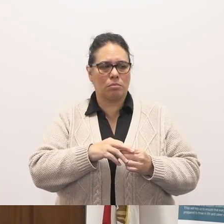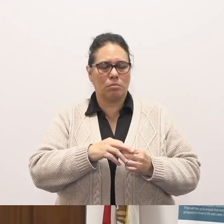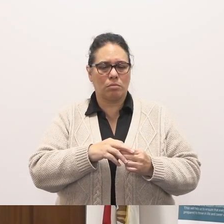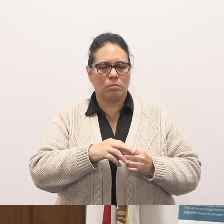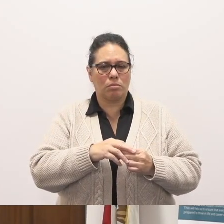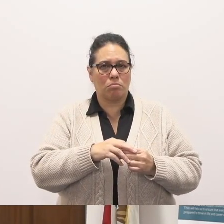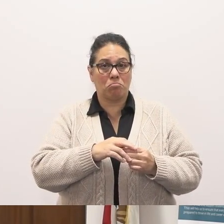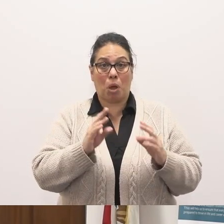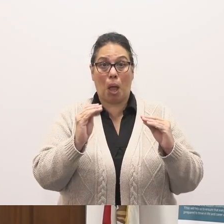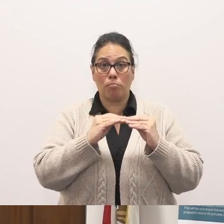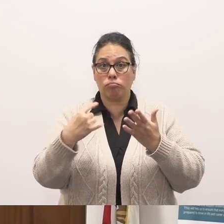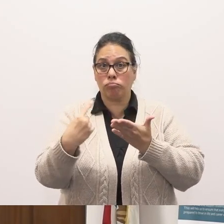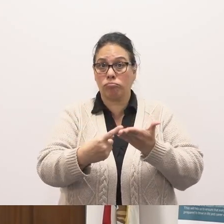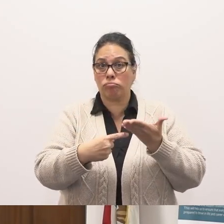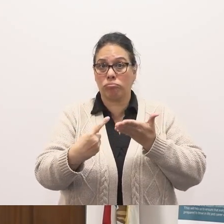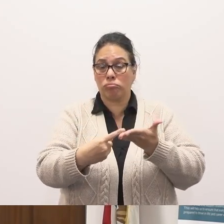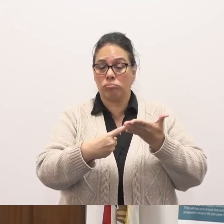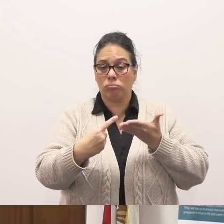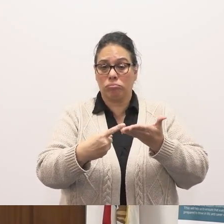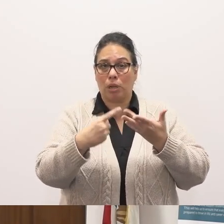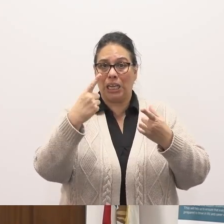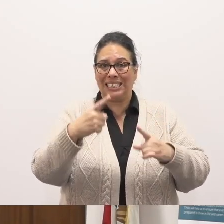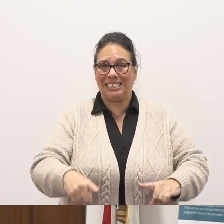Any further discussion on Consent Calendar A?